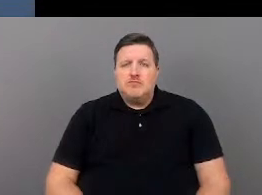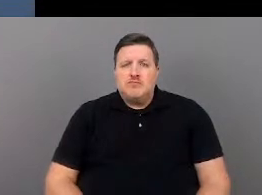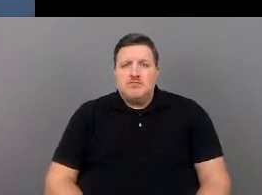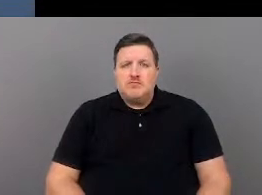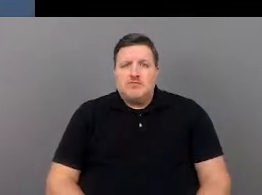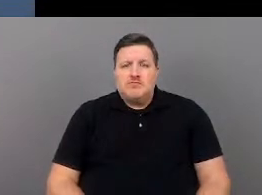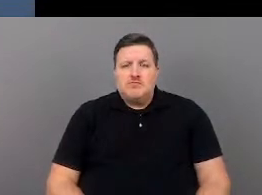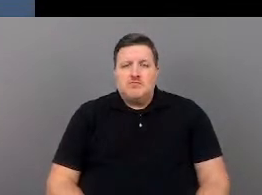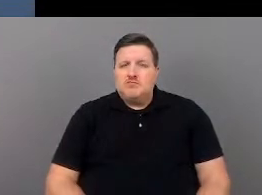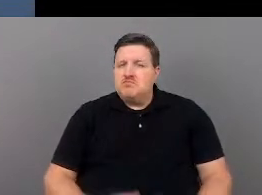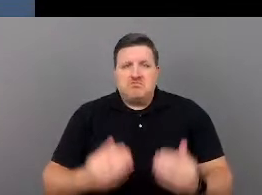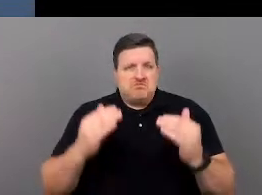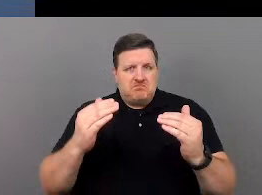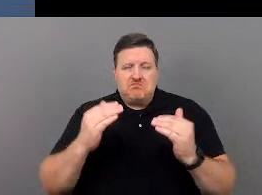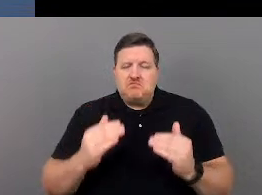OUR NEXT SPEAKERS WILL BE SPEAKERS 21 THROUGH 25.